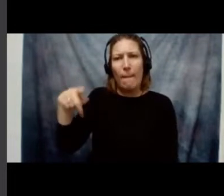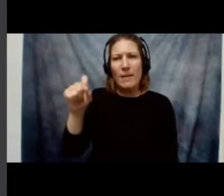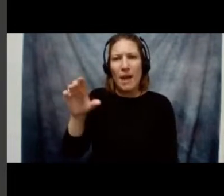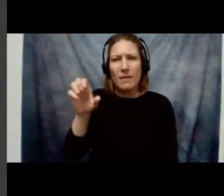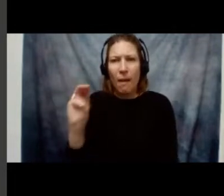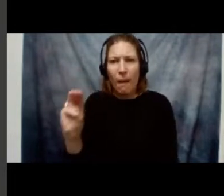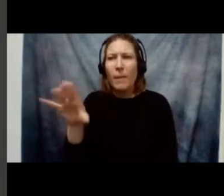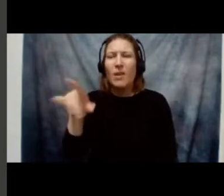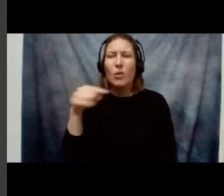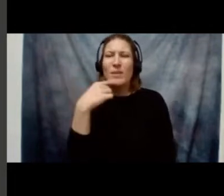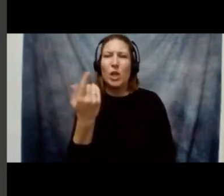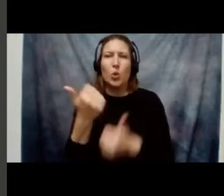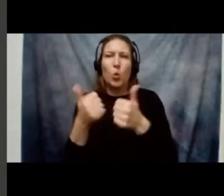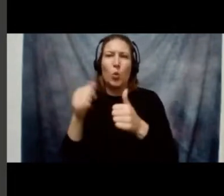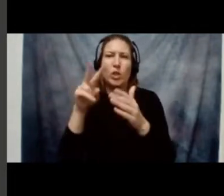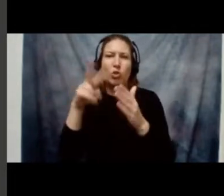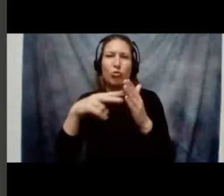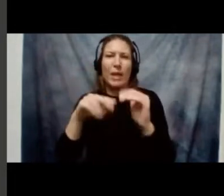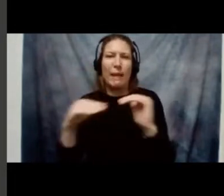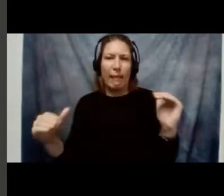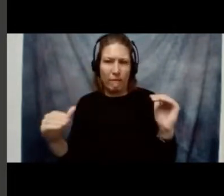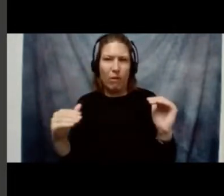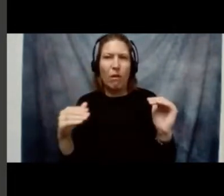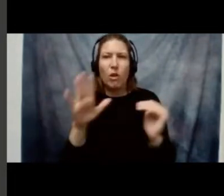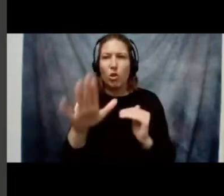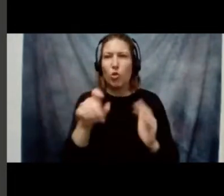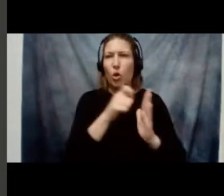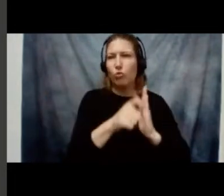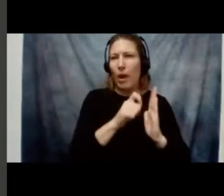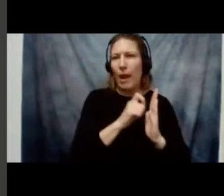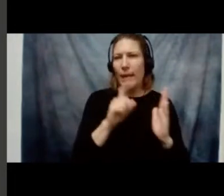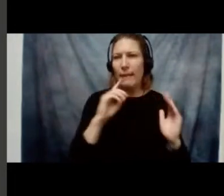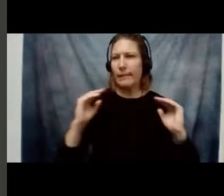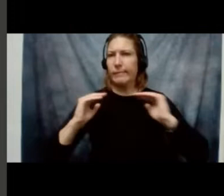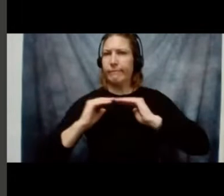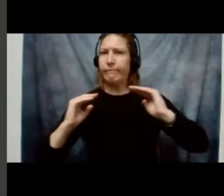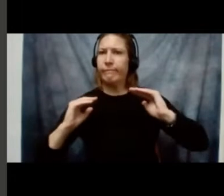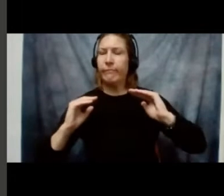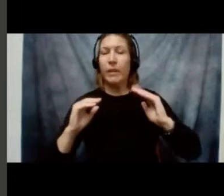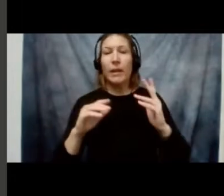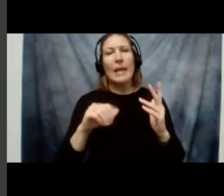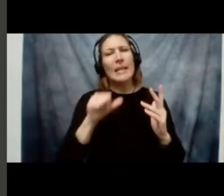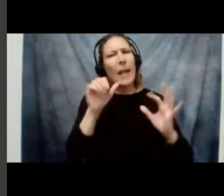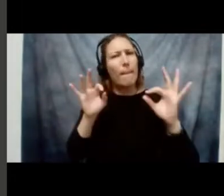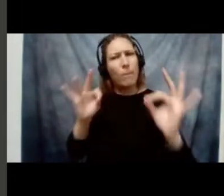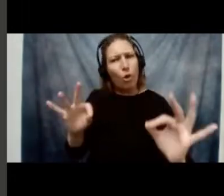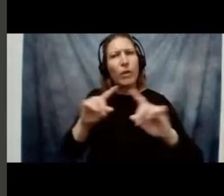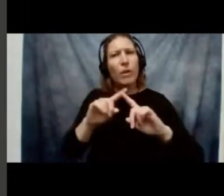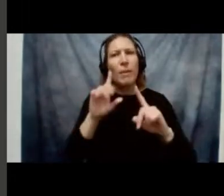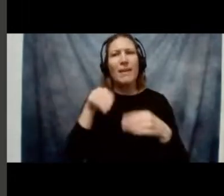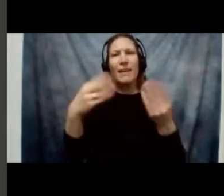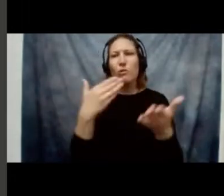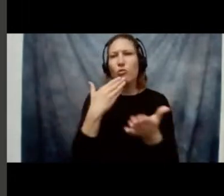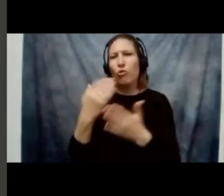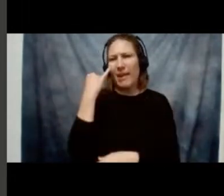nice kind of quick look at where you're at um with with your content um and like i said use the color